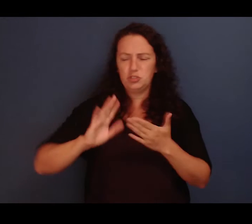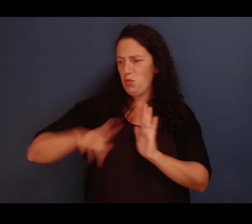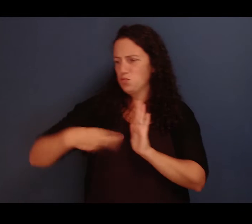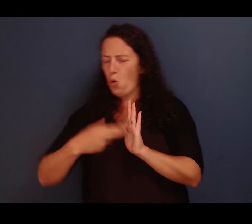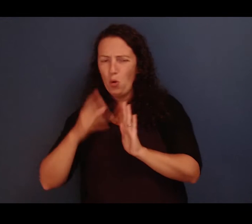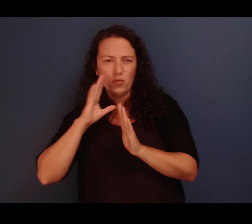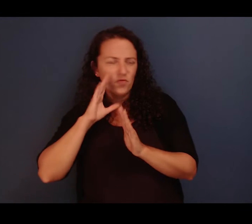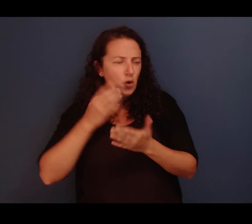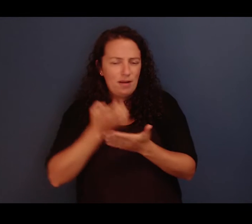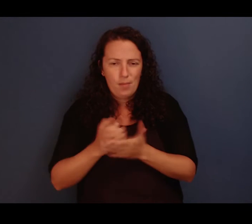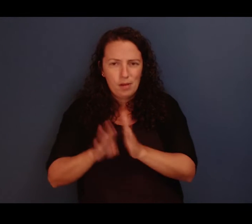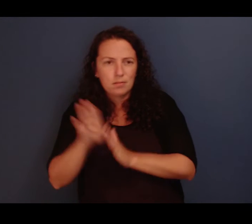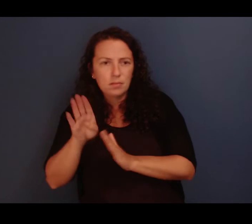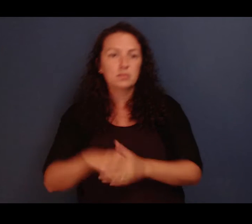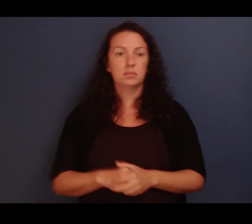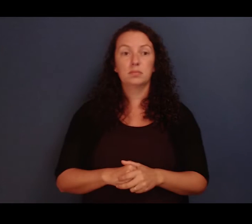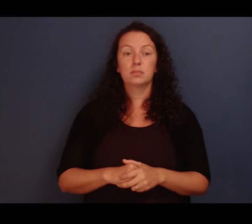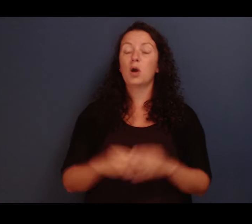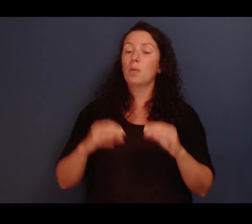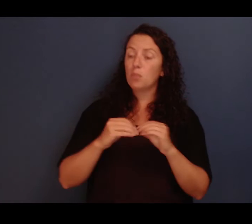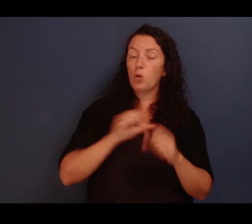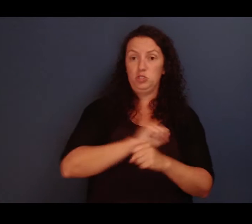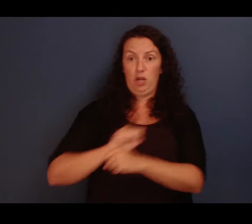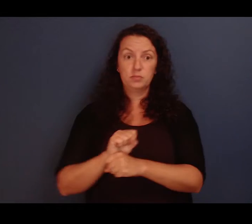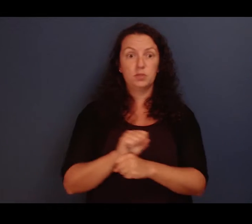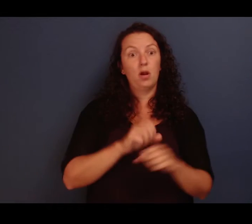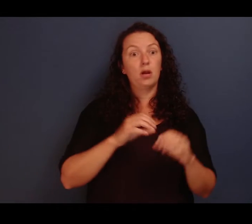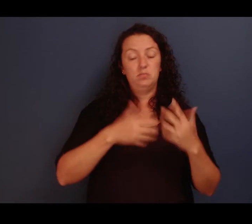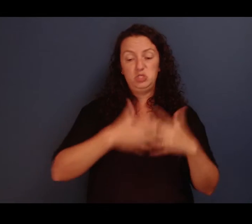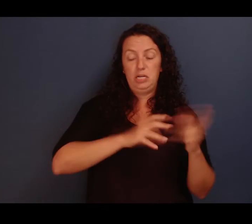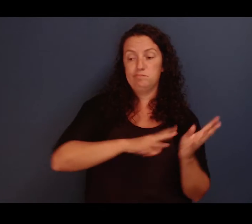More and more jobs will be automated and artificial intelligence will be more and more integrated